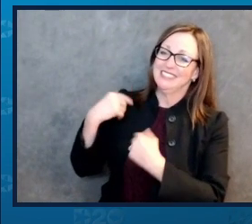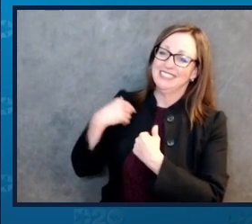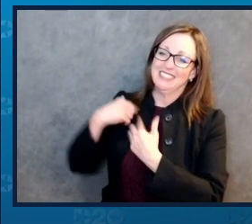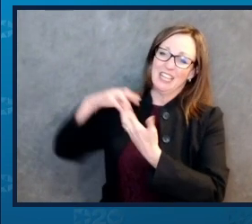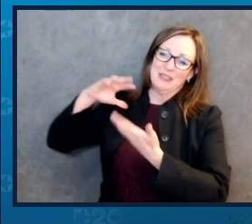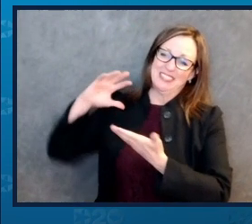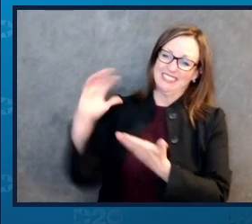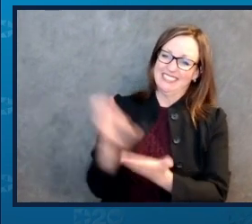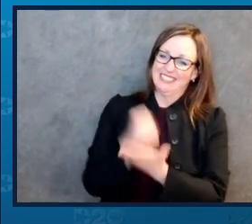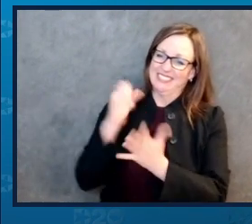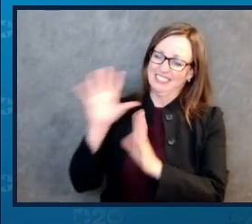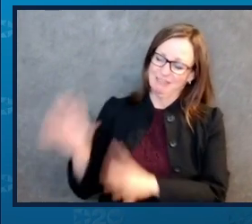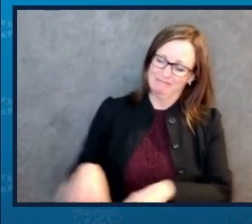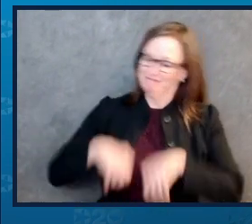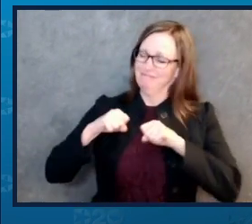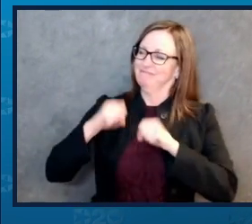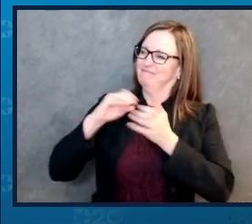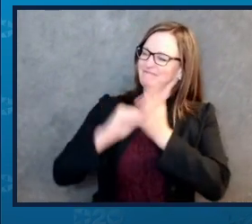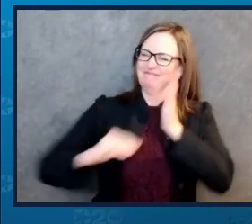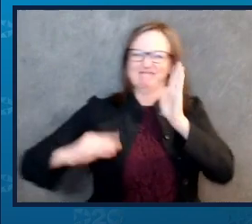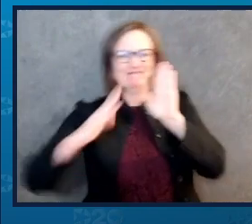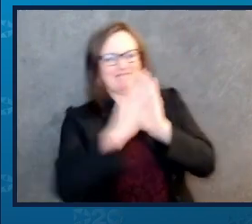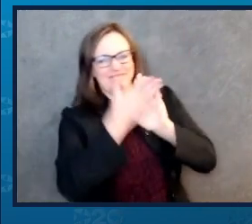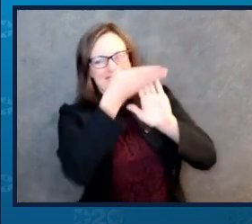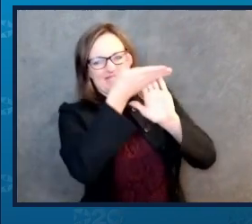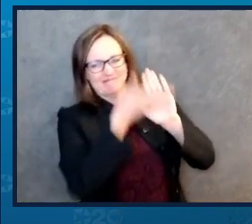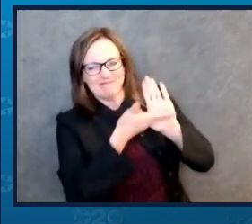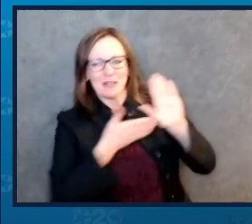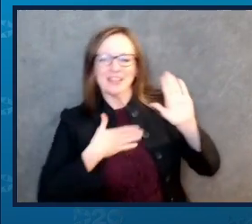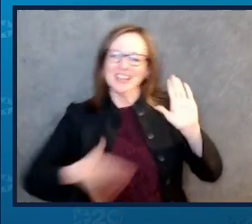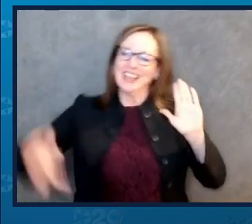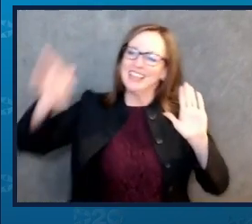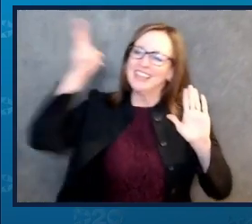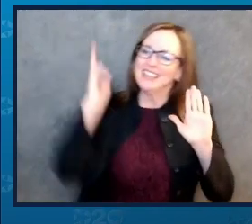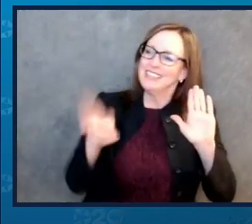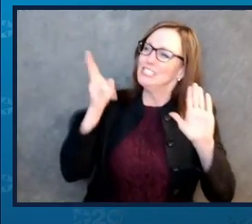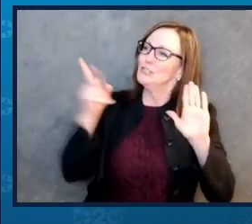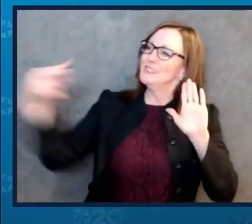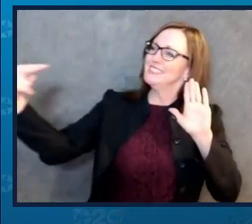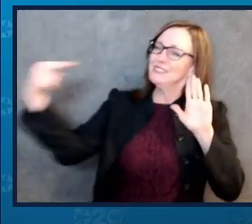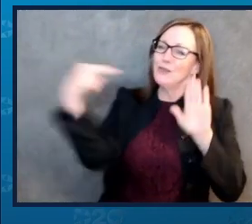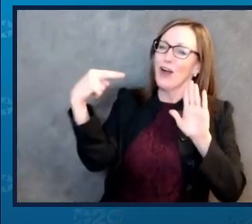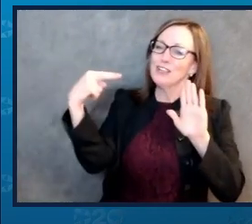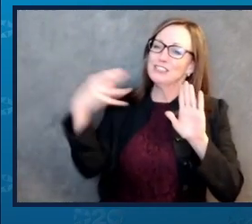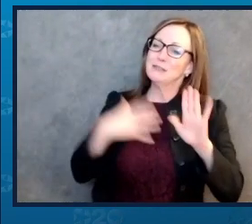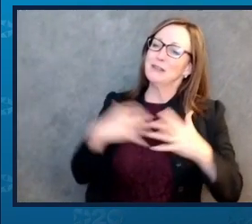YOUR STRENGTH, YOUR INTEGRITY, YOUR INTELLIGENCE, AND YOUR